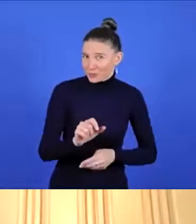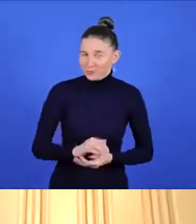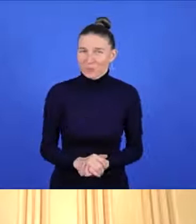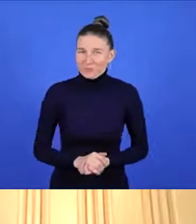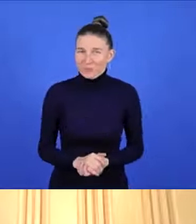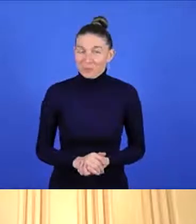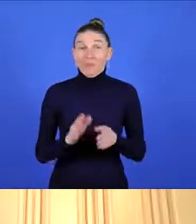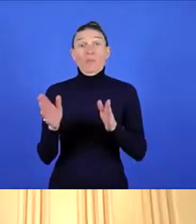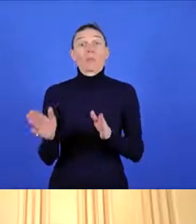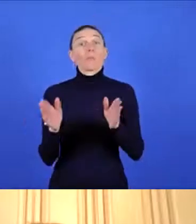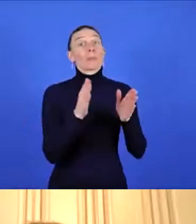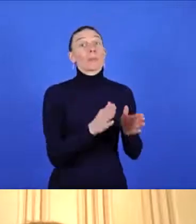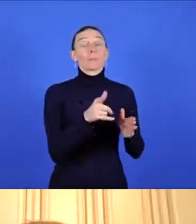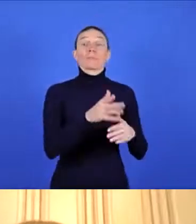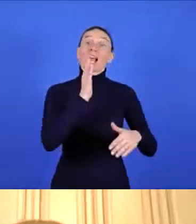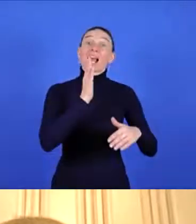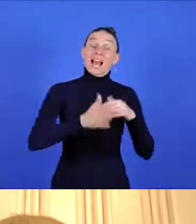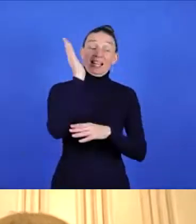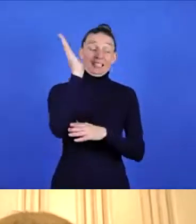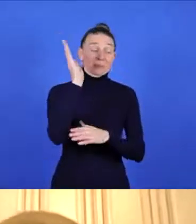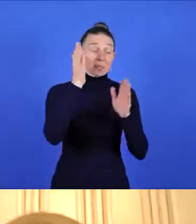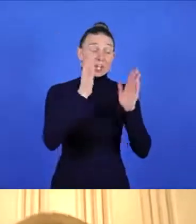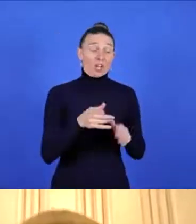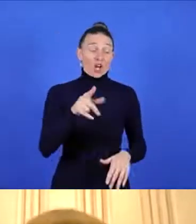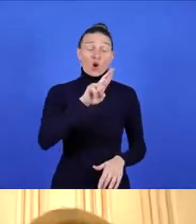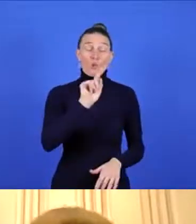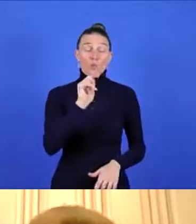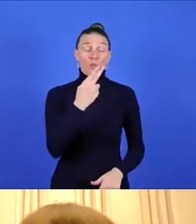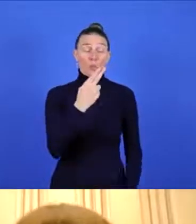, a graphic designer and cochlear implant user